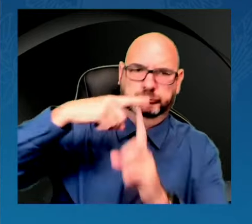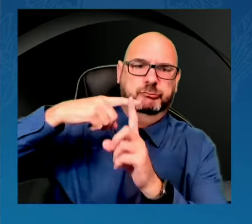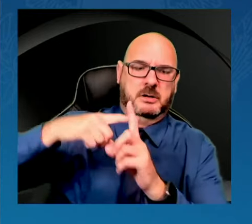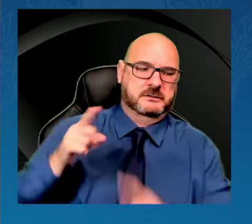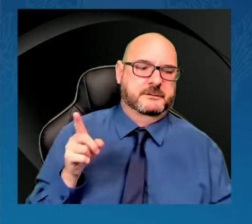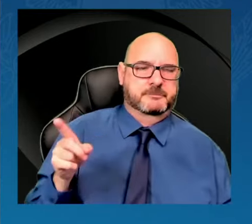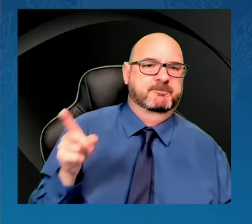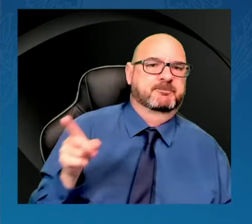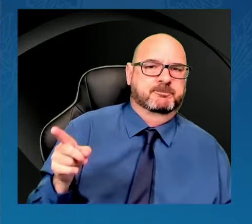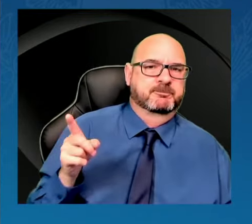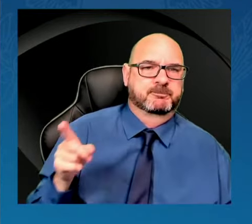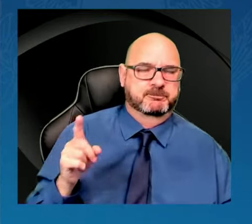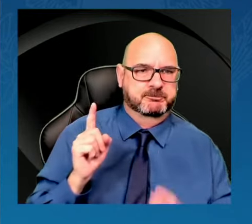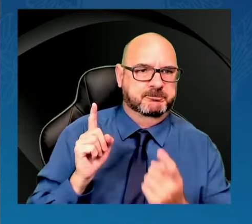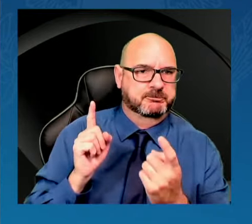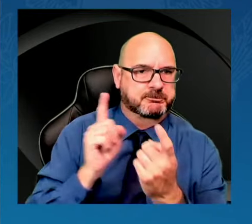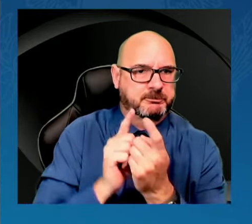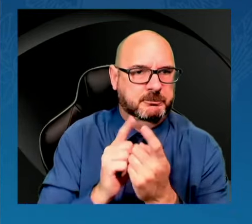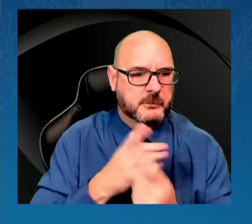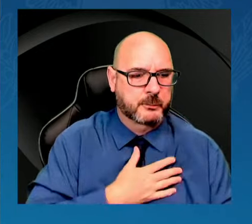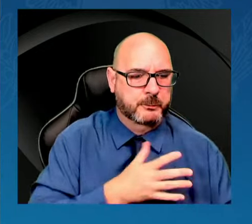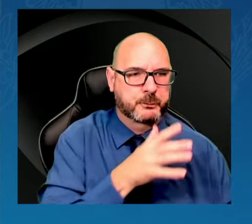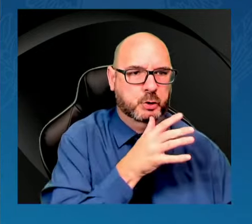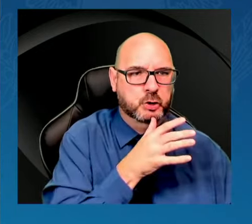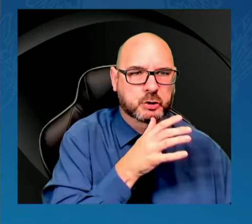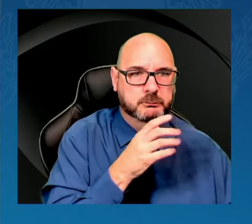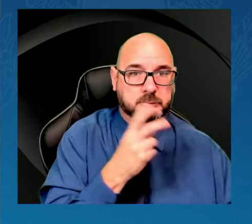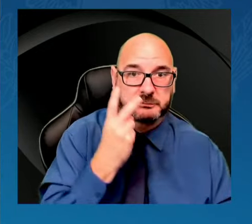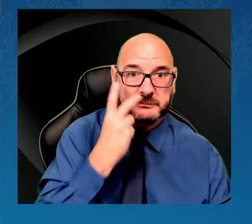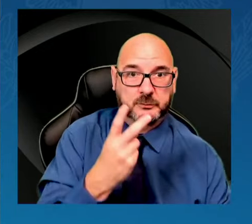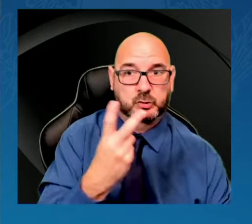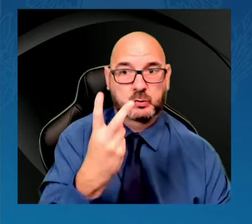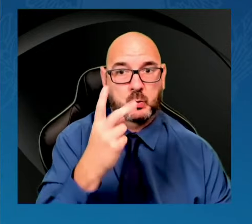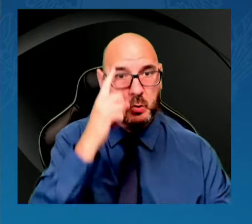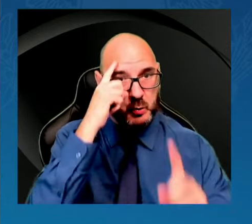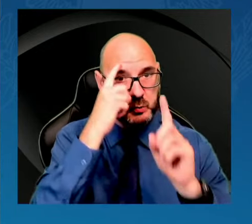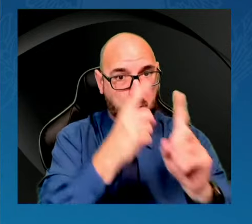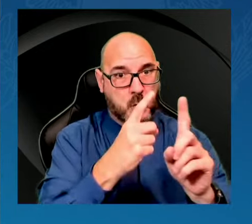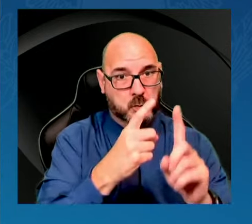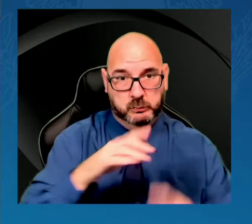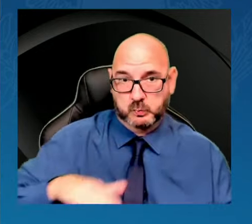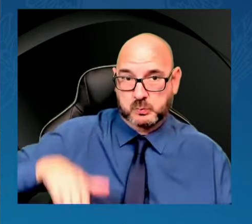My mother had two goals in her life: to raise her two daughters, my sister Maya and me,